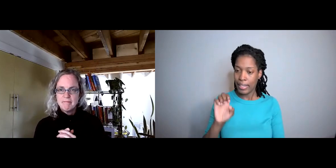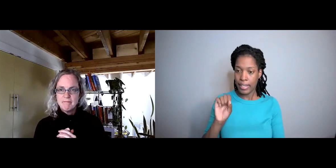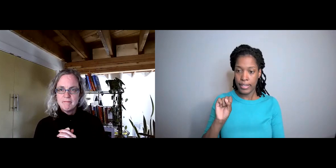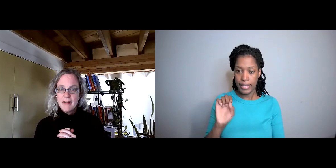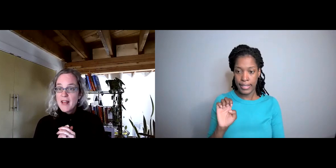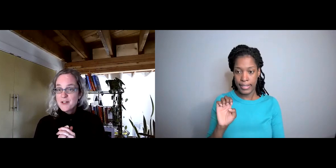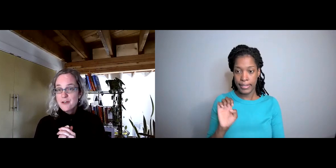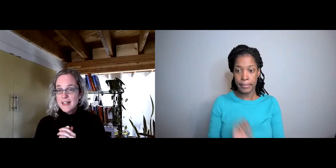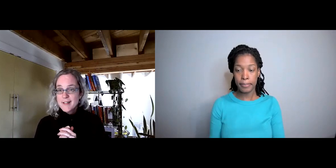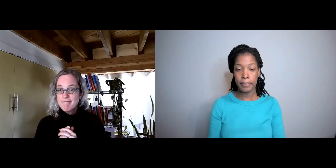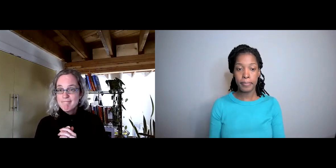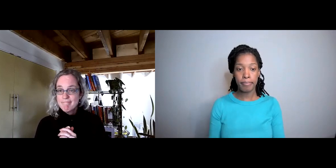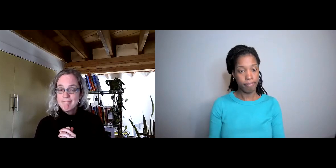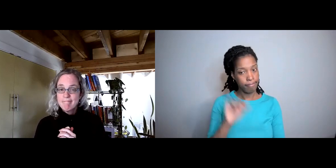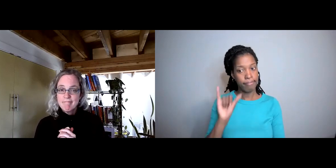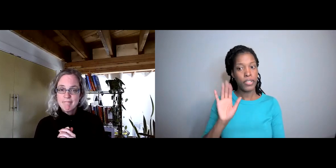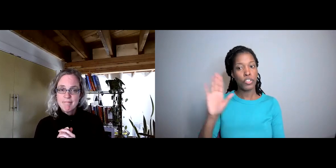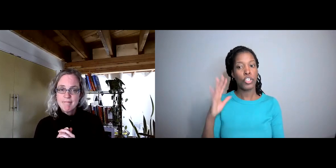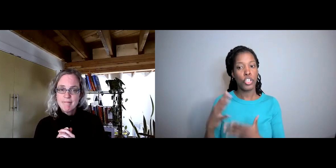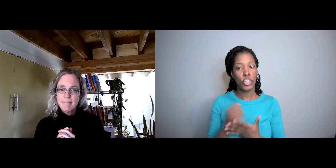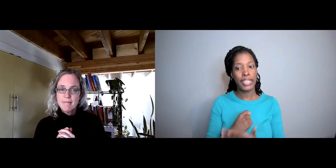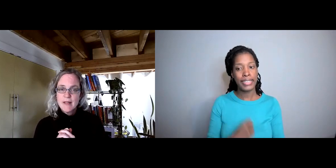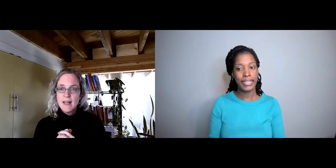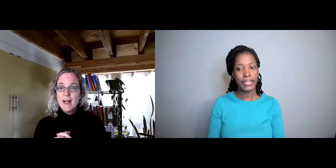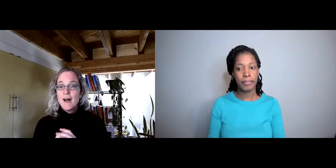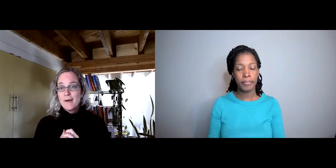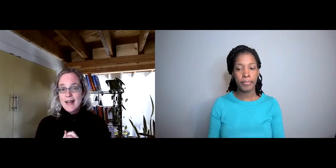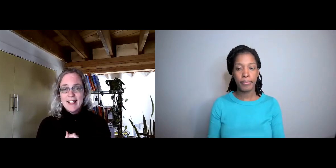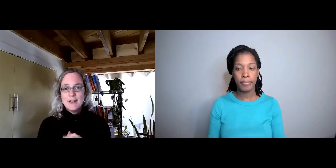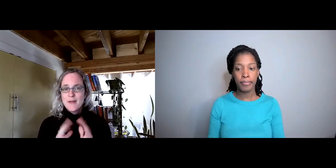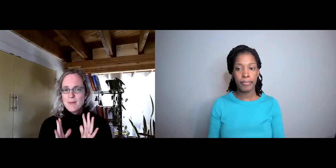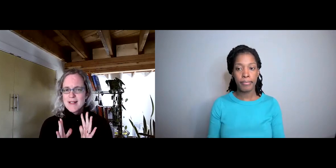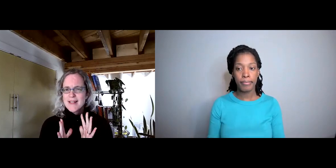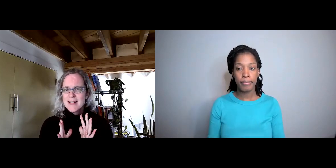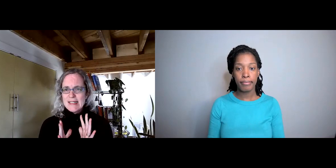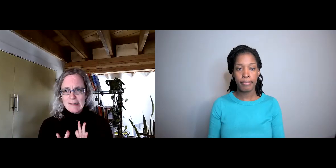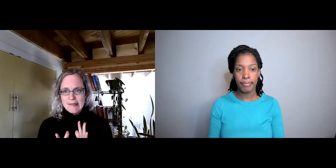And that's earnings. Alright. I know that was a lot of numbers, but hopefully the fact that it was just 2 steps makes it a little easier.